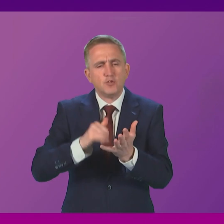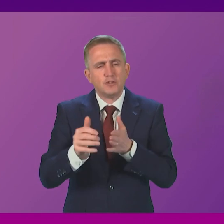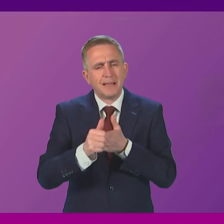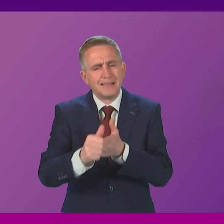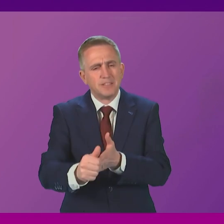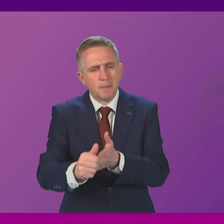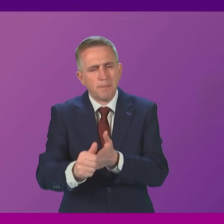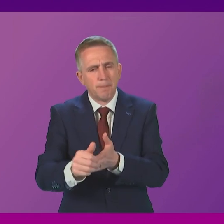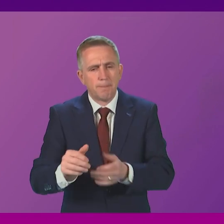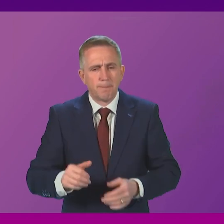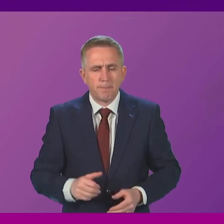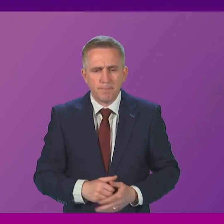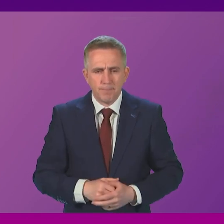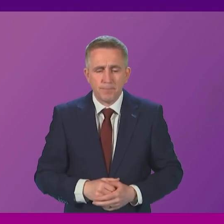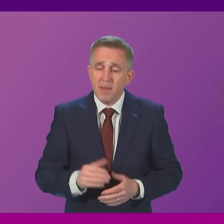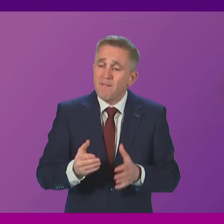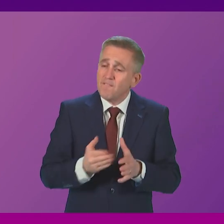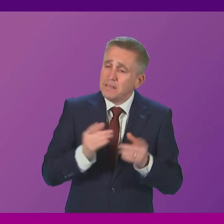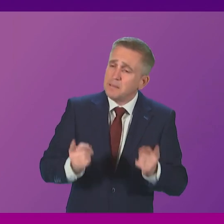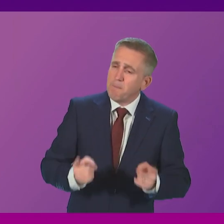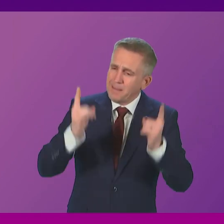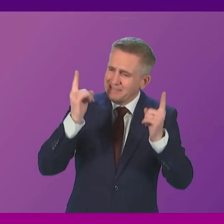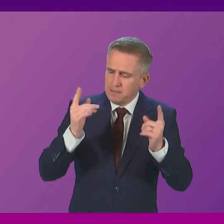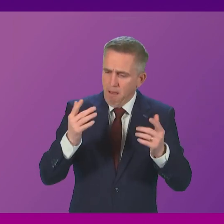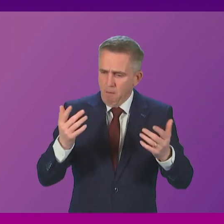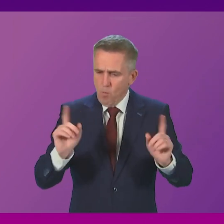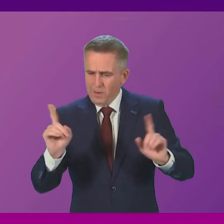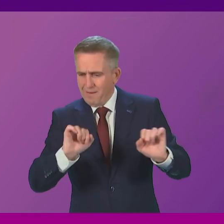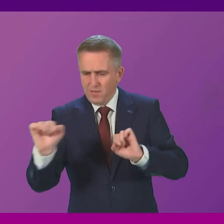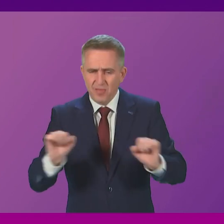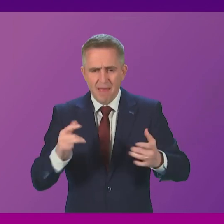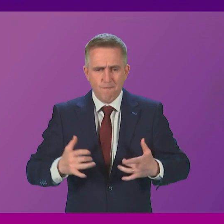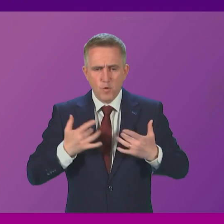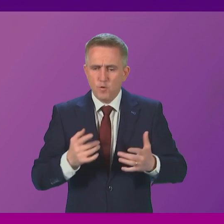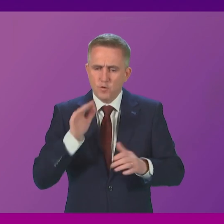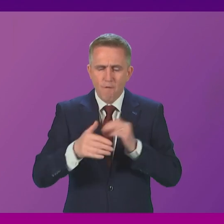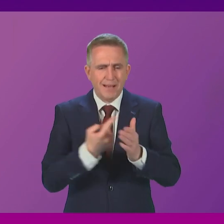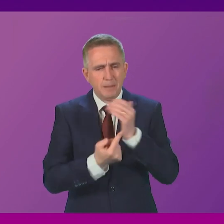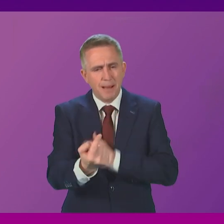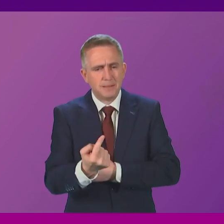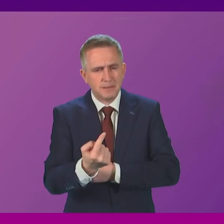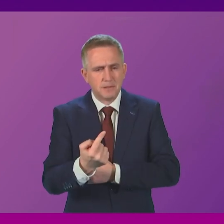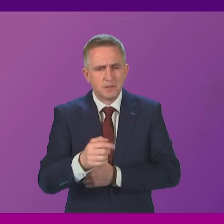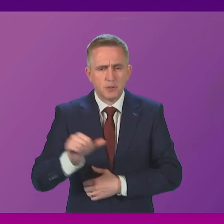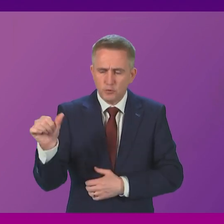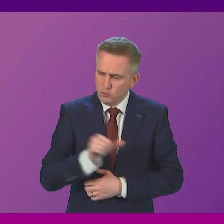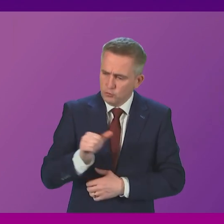Everyone holding the office of First Minister, no matter their views on Scottish independence, should aspire to do likewise.